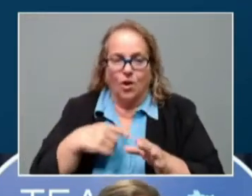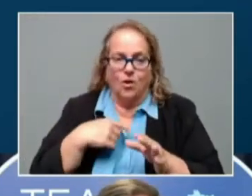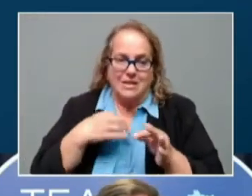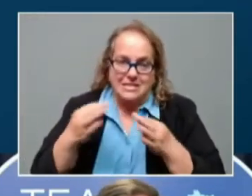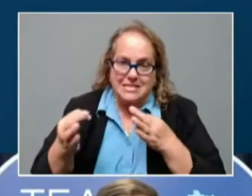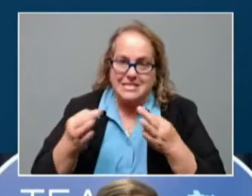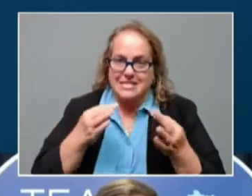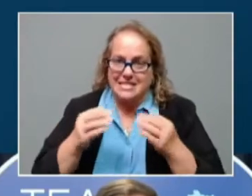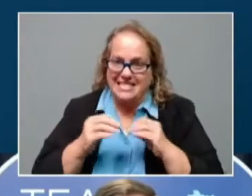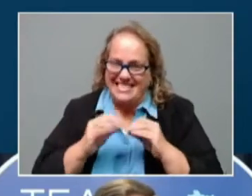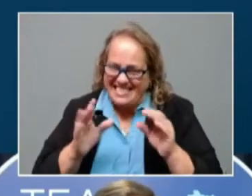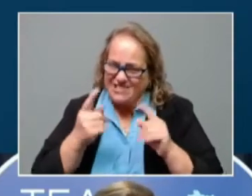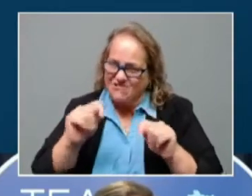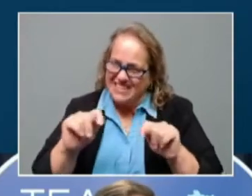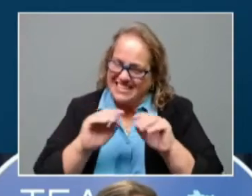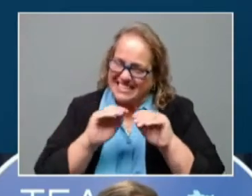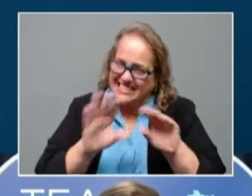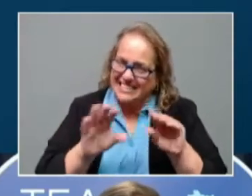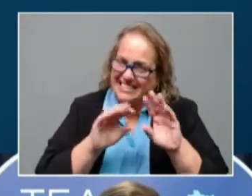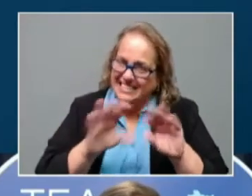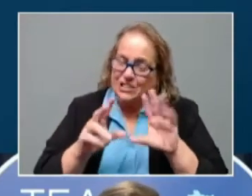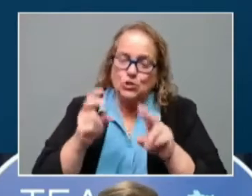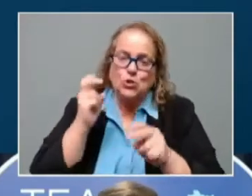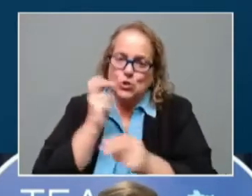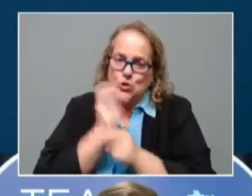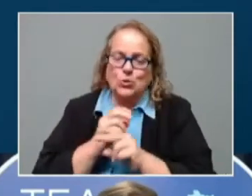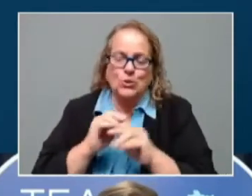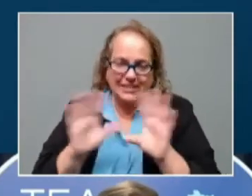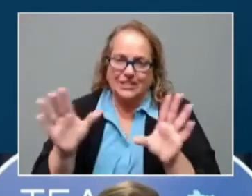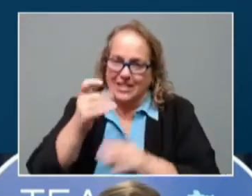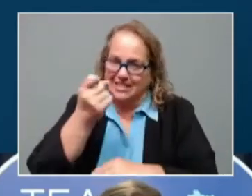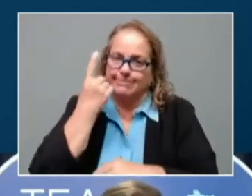different pieces but I want to make sure that there's no confusion on this